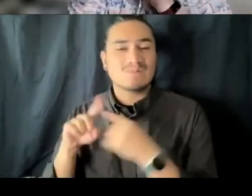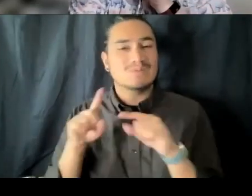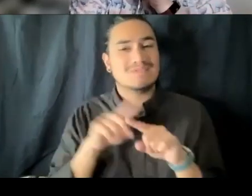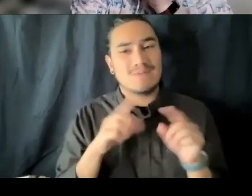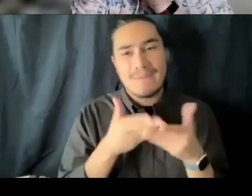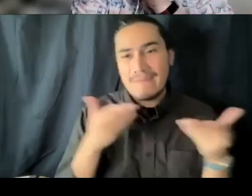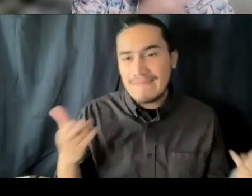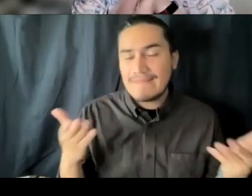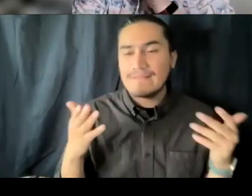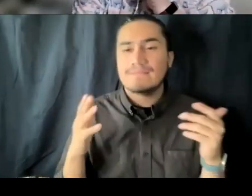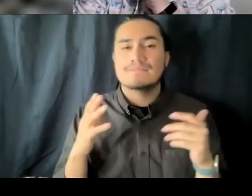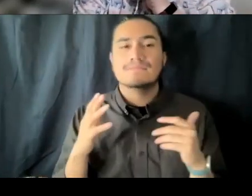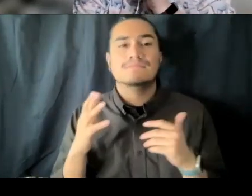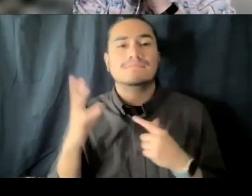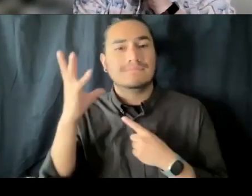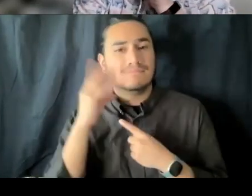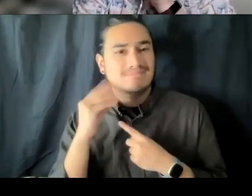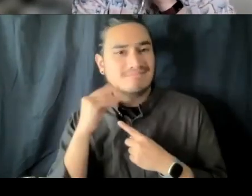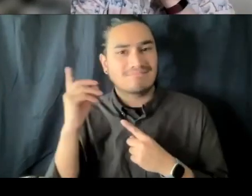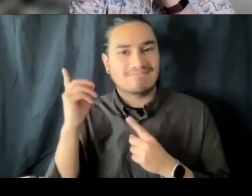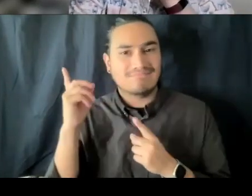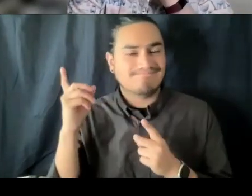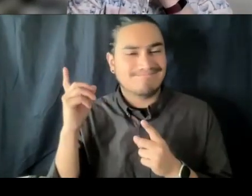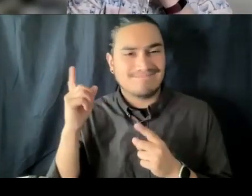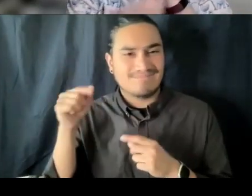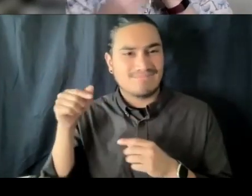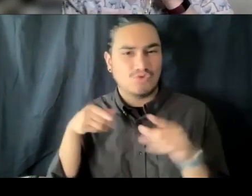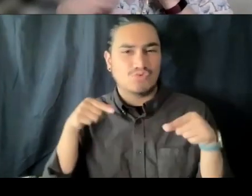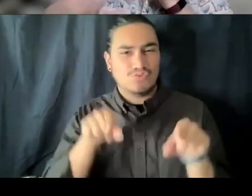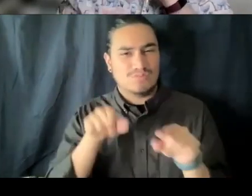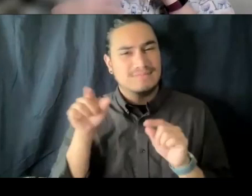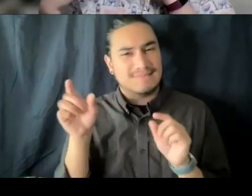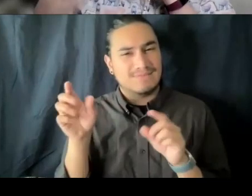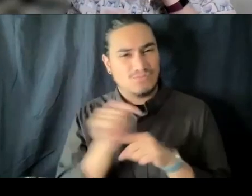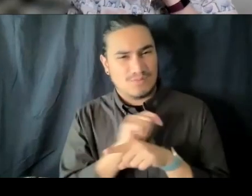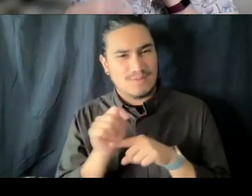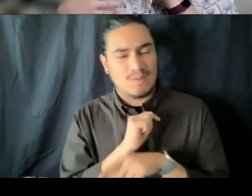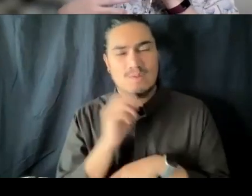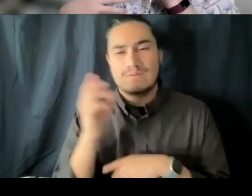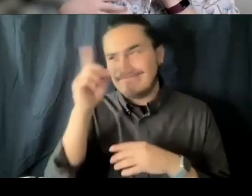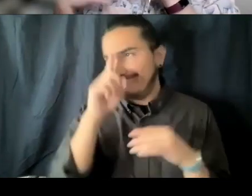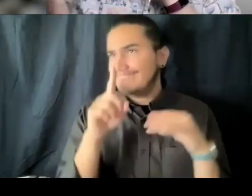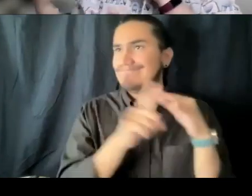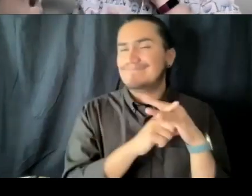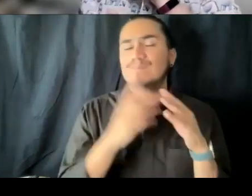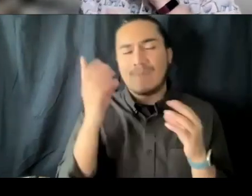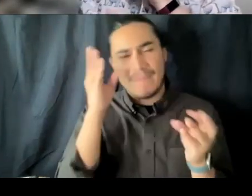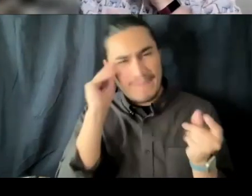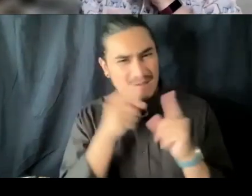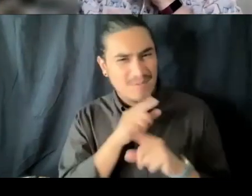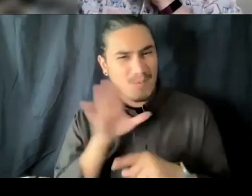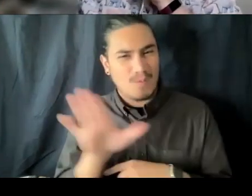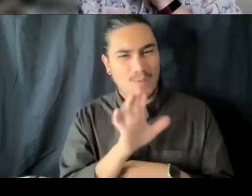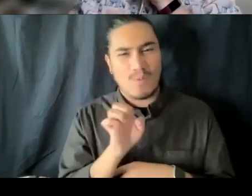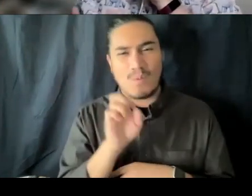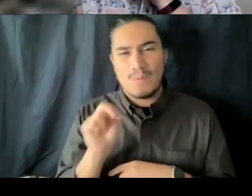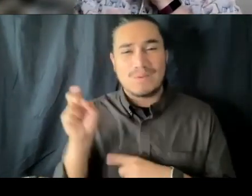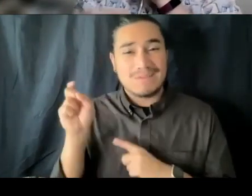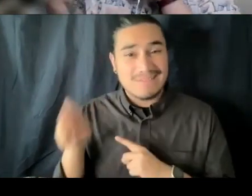people experiencing throughout this training, so do consider your own needs and your availability.